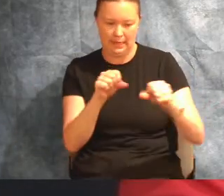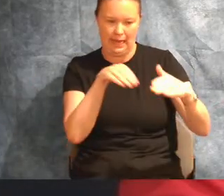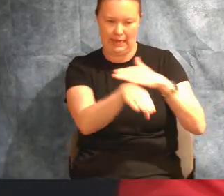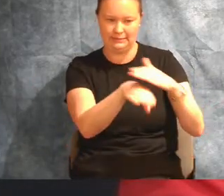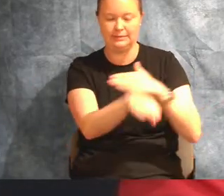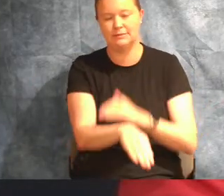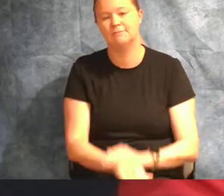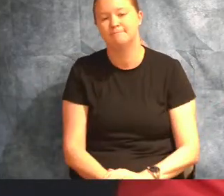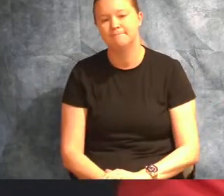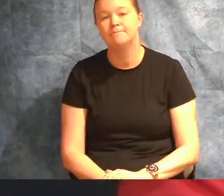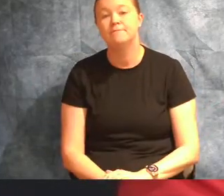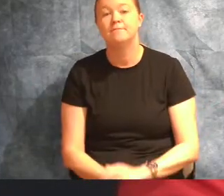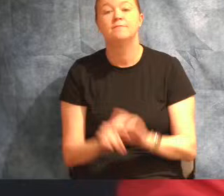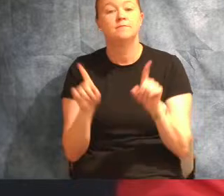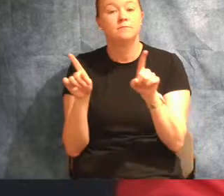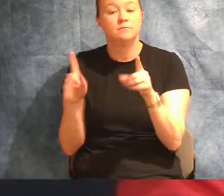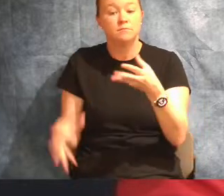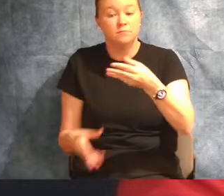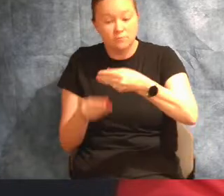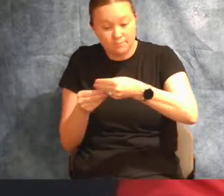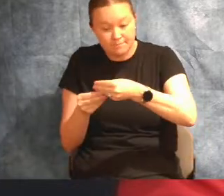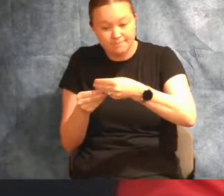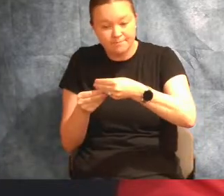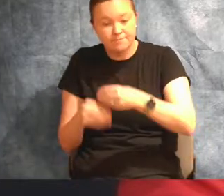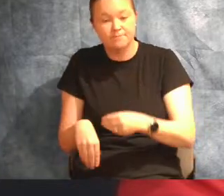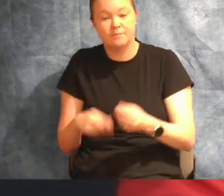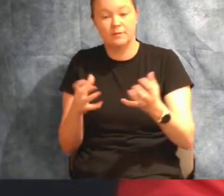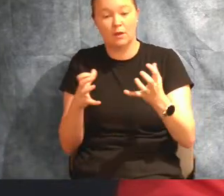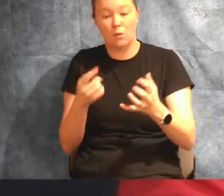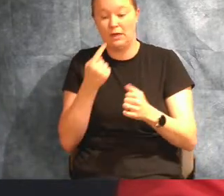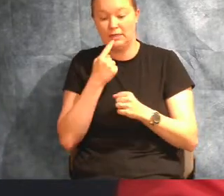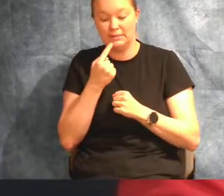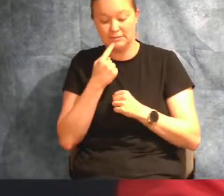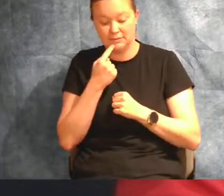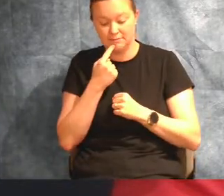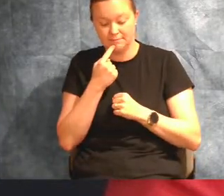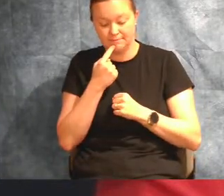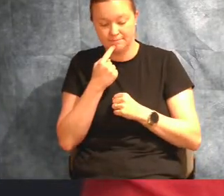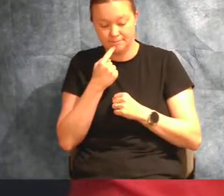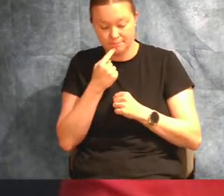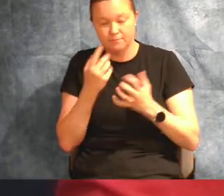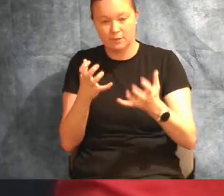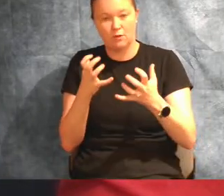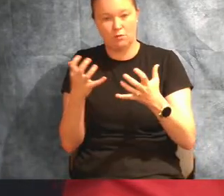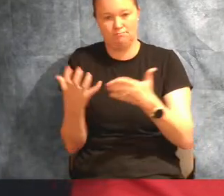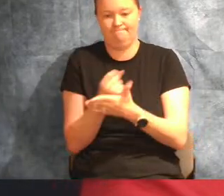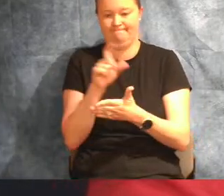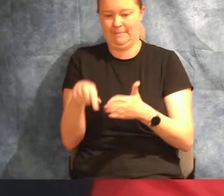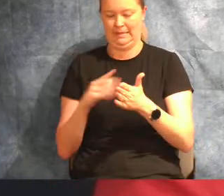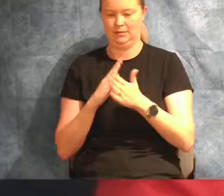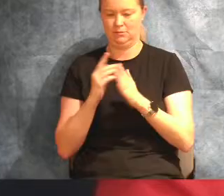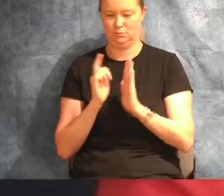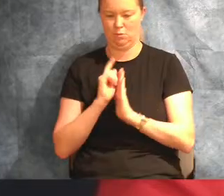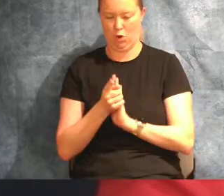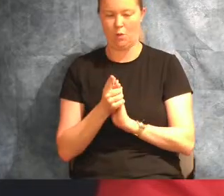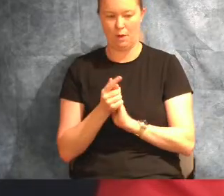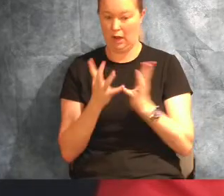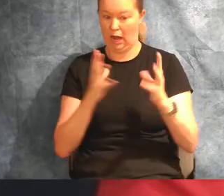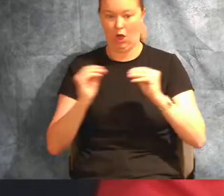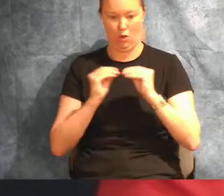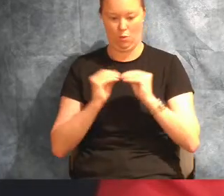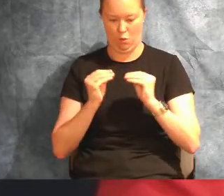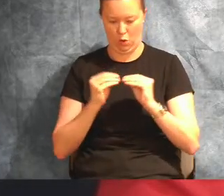in addition wanted to say that I wanted to take this moment. There's a lot more that I've done.